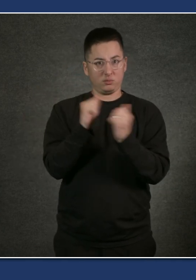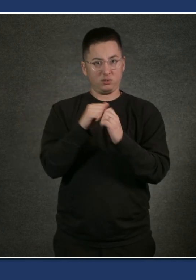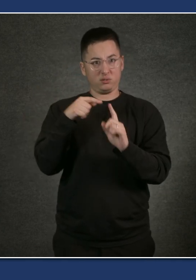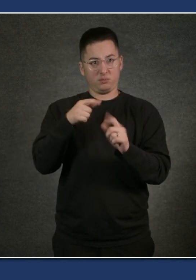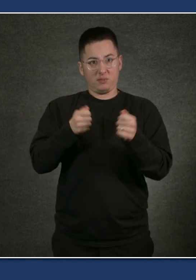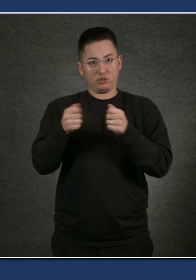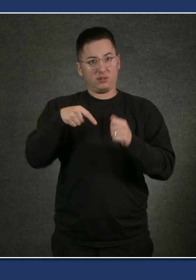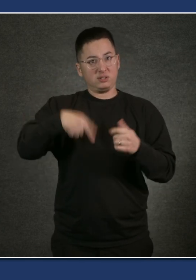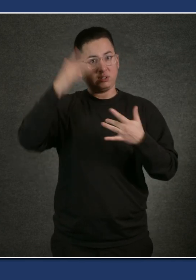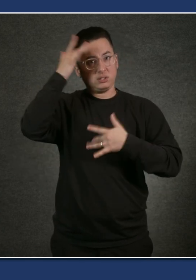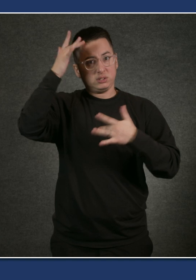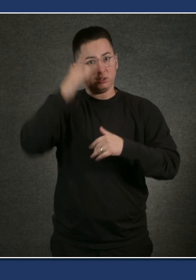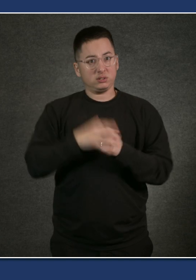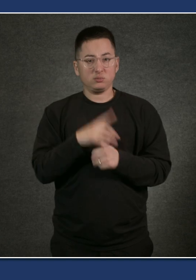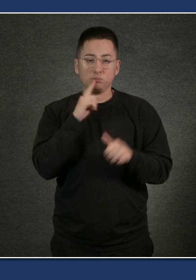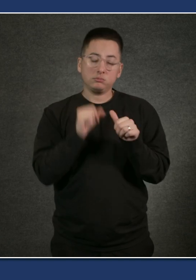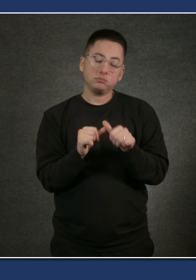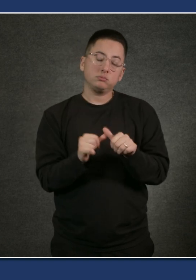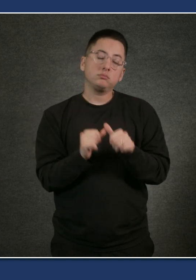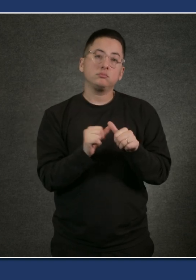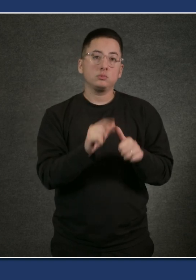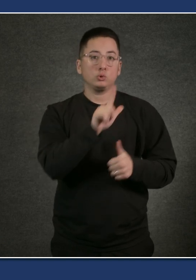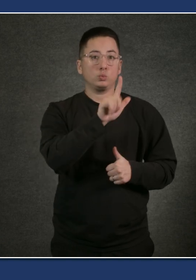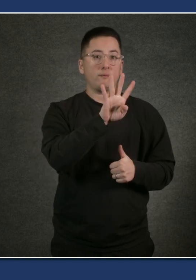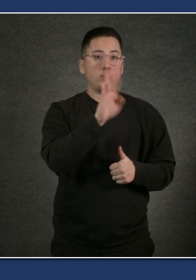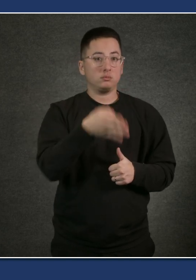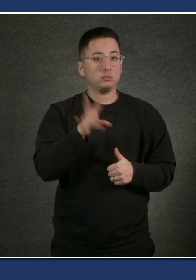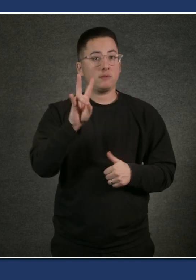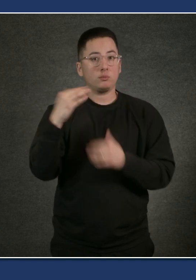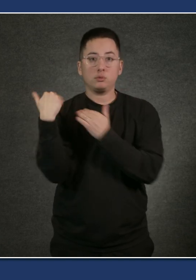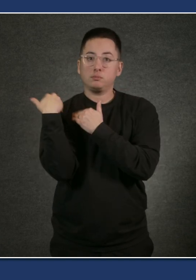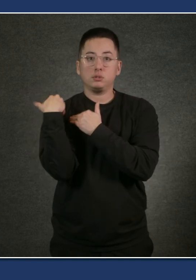inherent in managing this chronic disease.